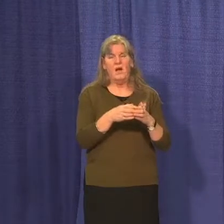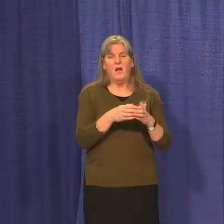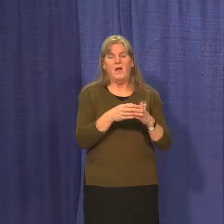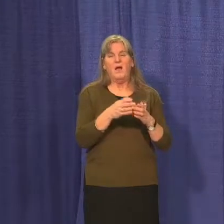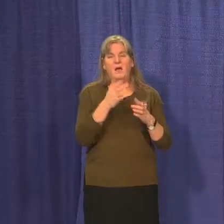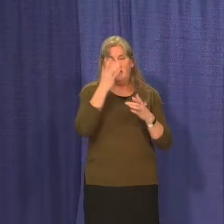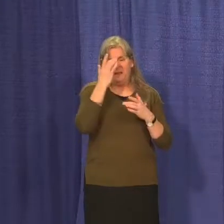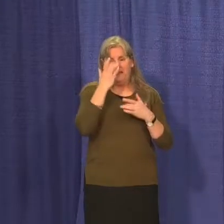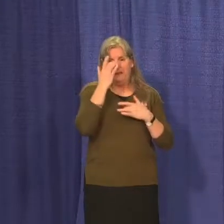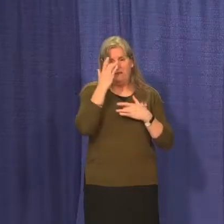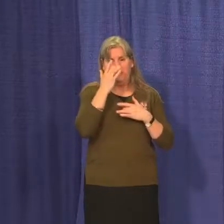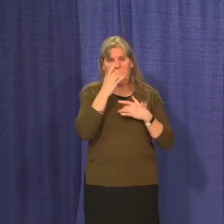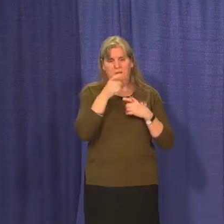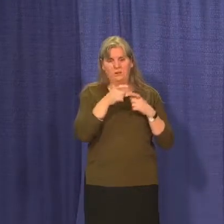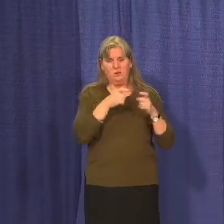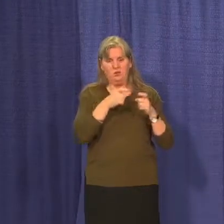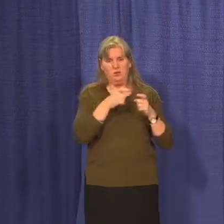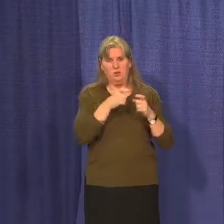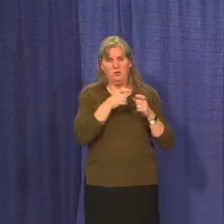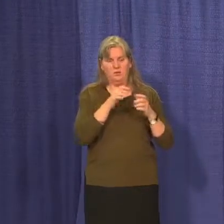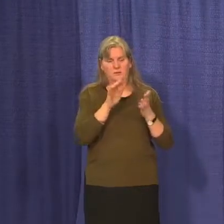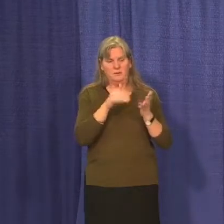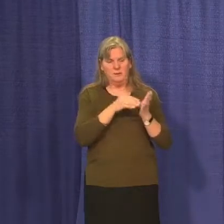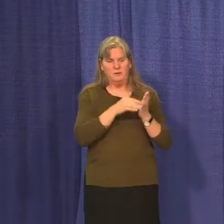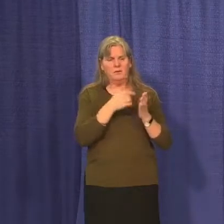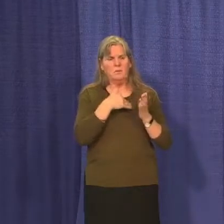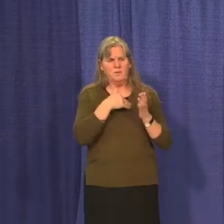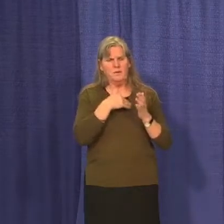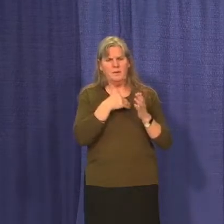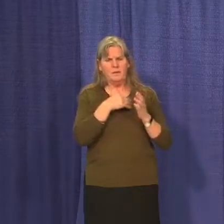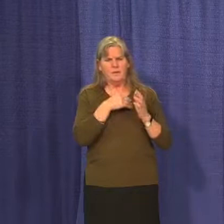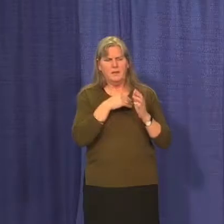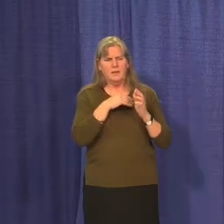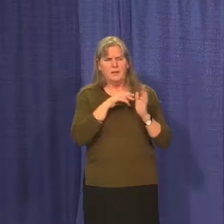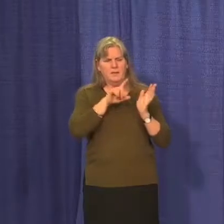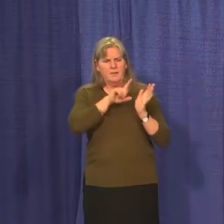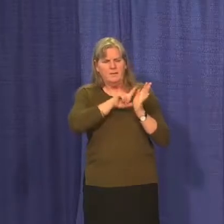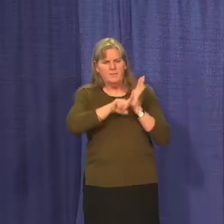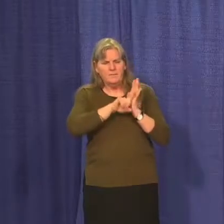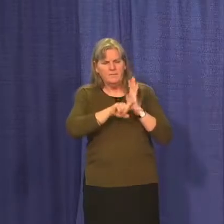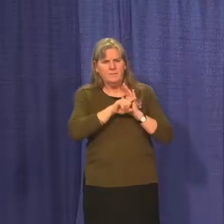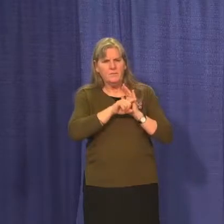side, is we did a very detailed risk assessment to determine